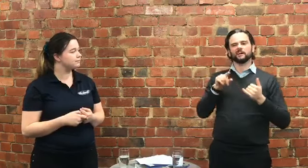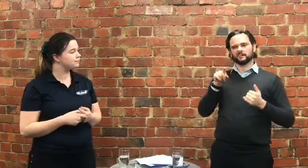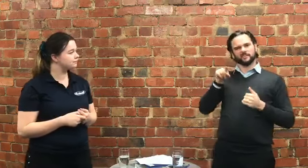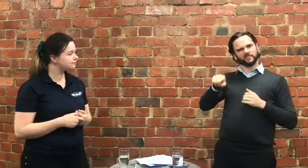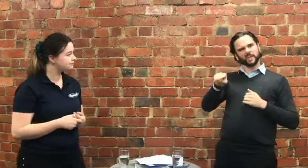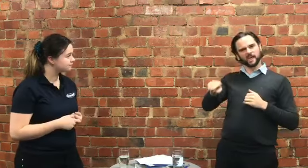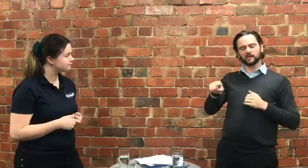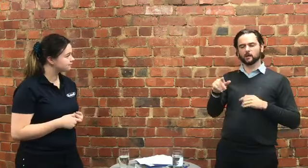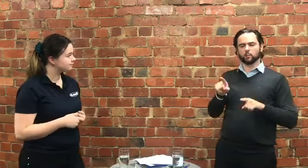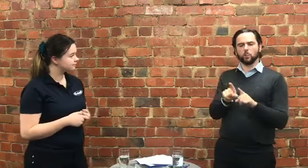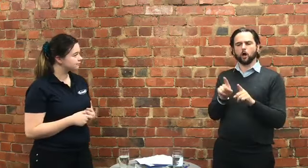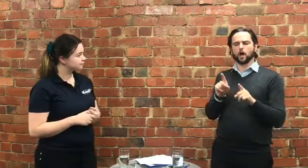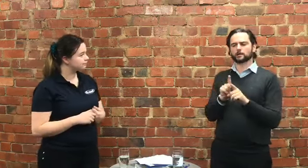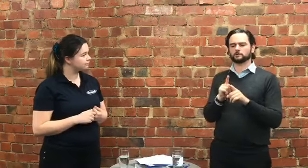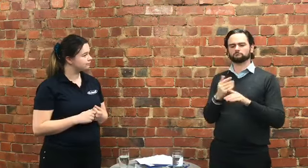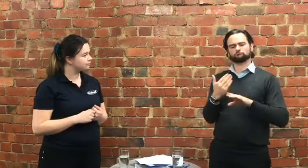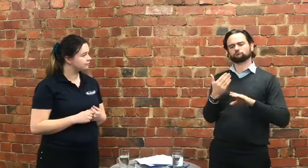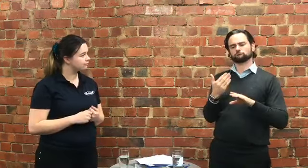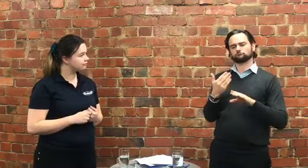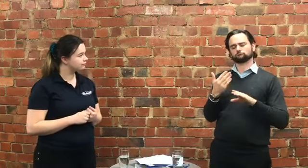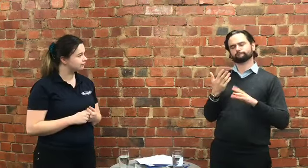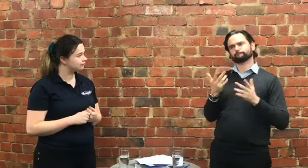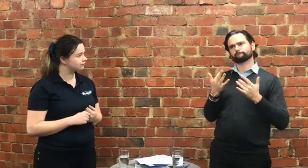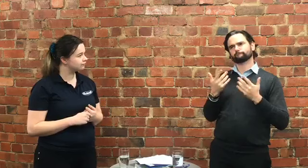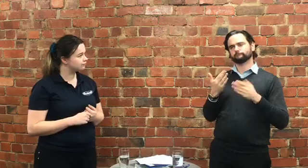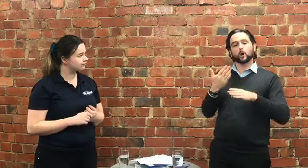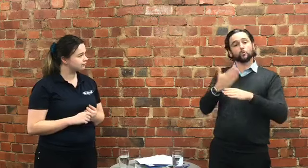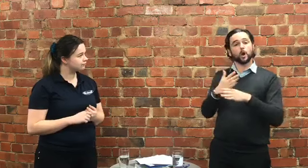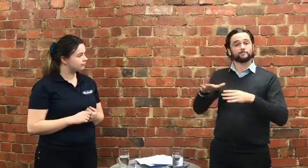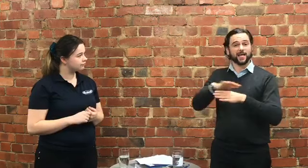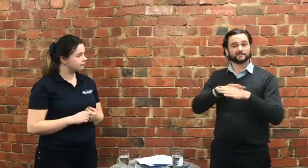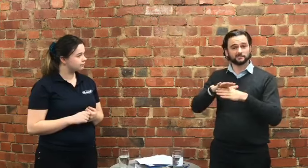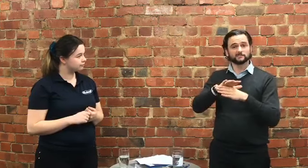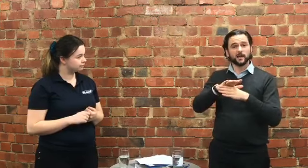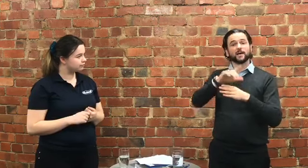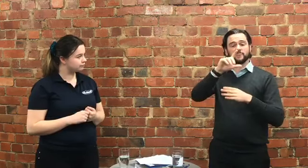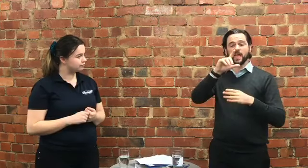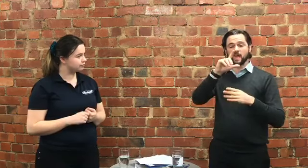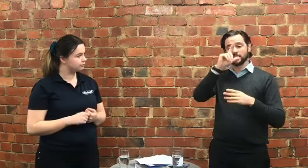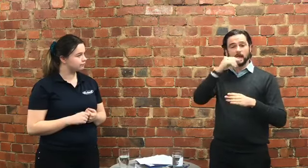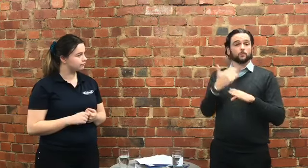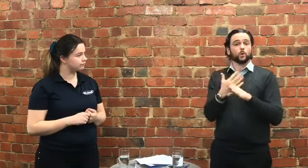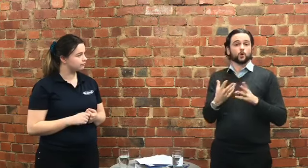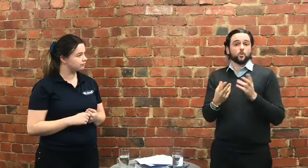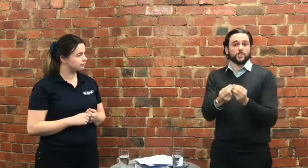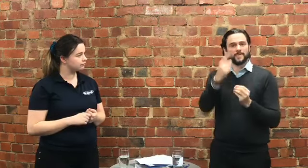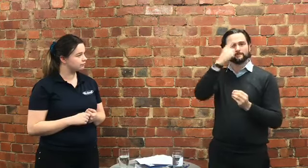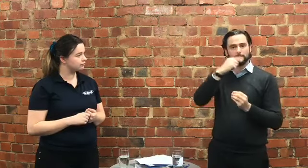or DES for short. So, those services focus on the workplace.